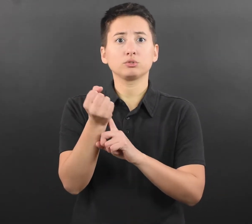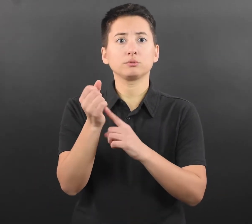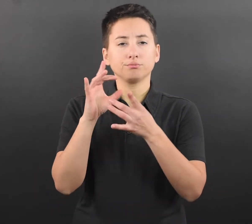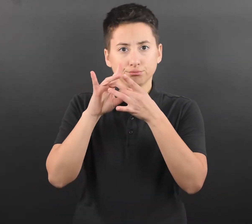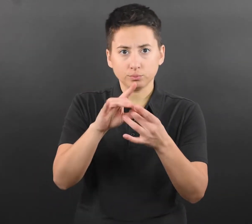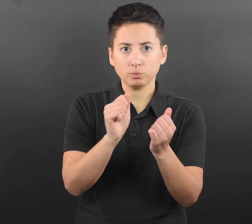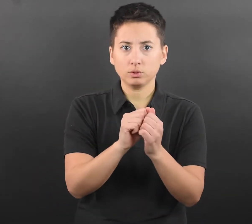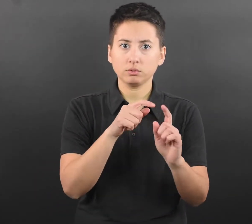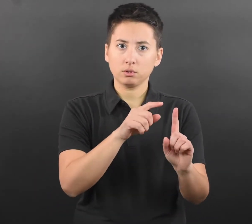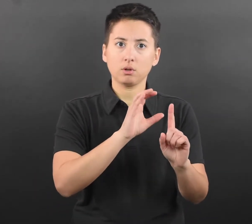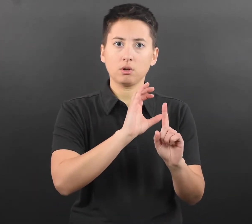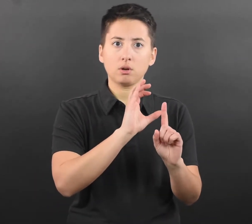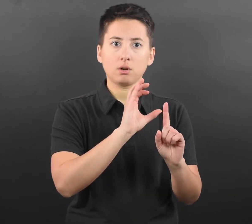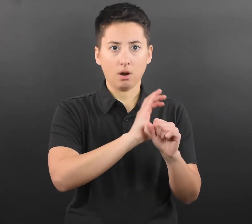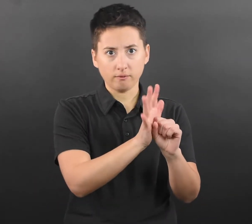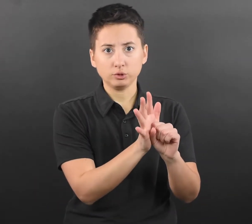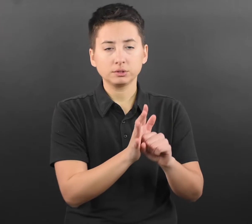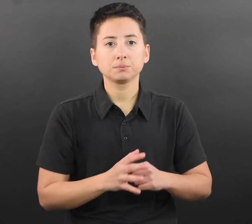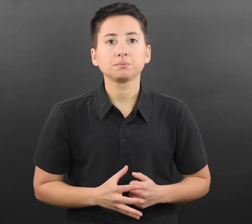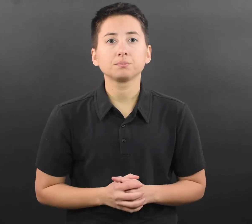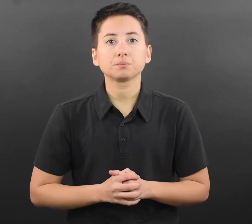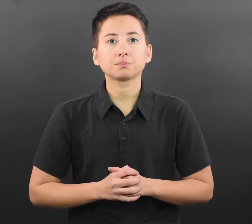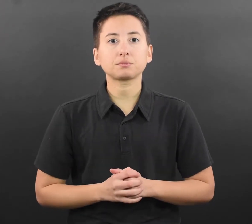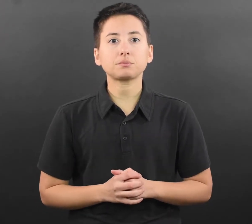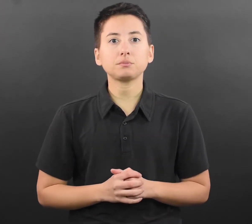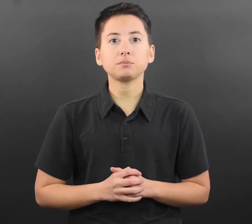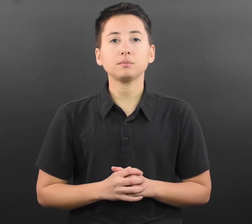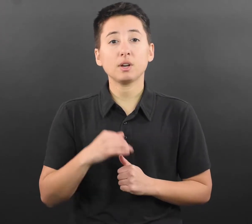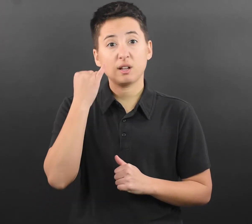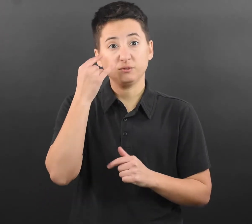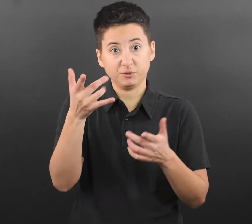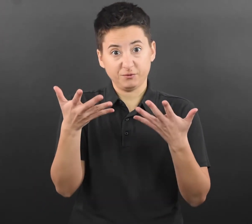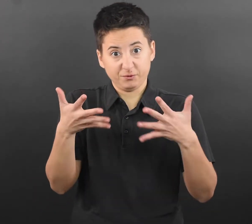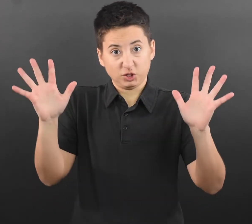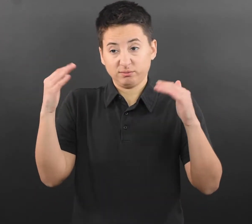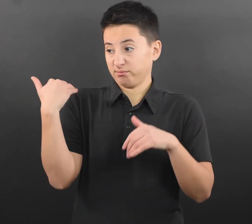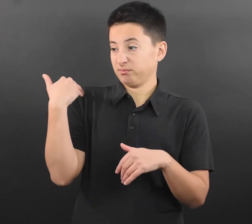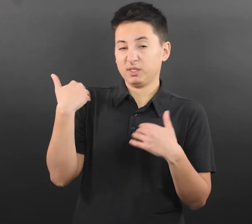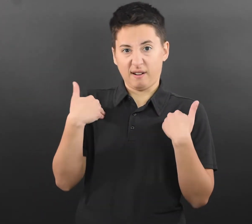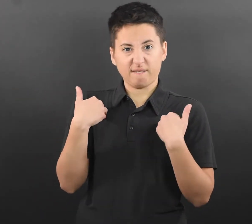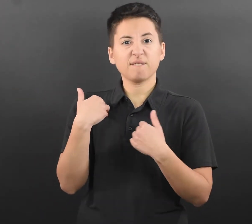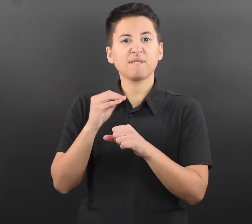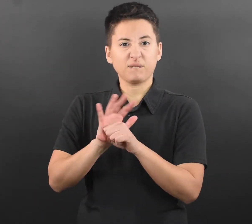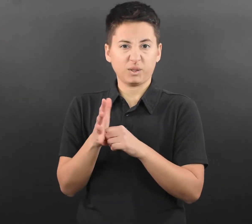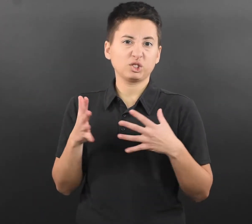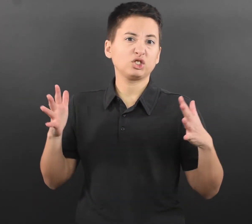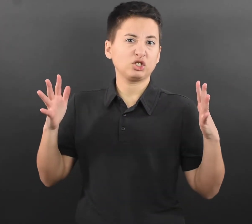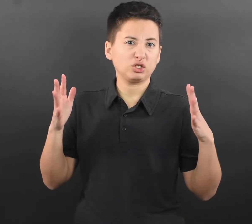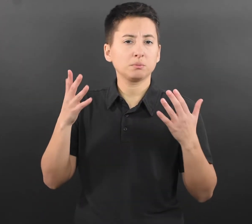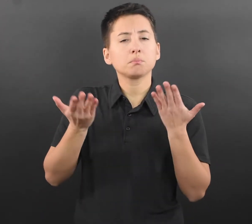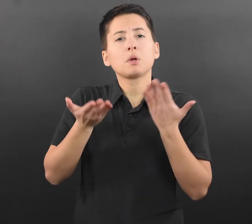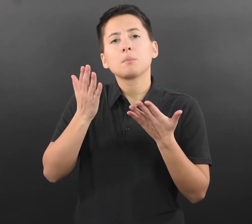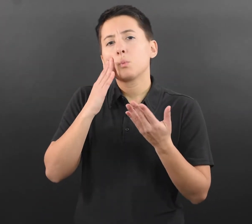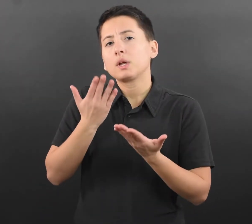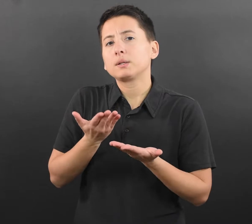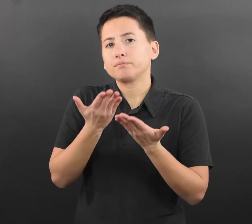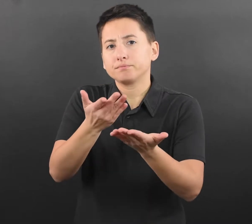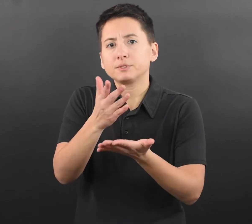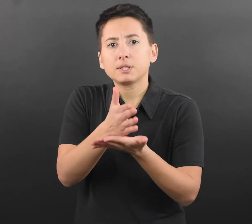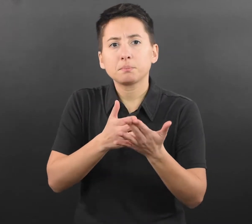While a previous case of COVID-19 may provide some protection, recent analysis of data from 187